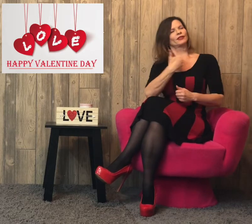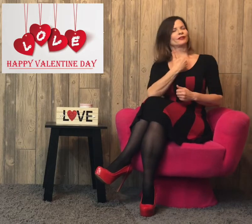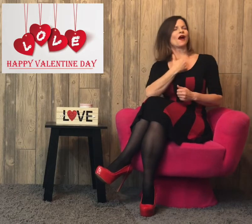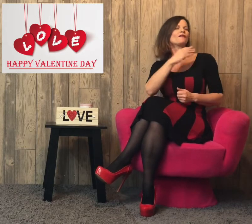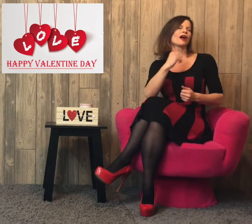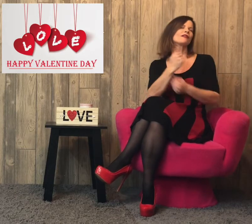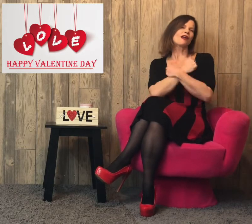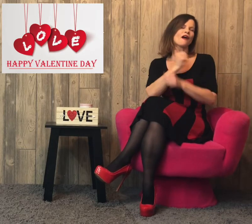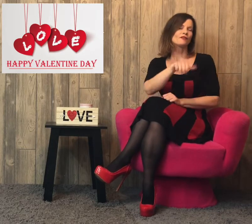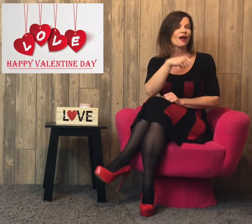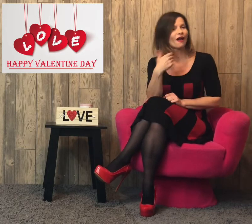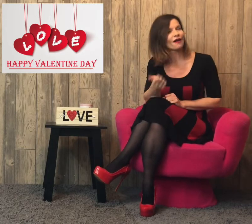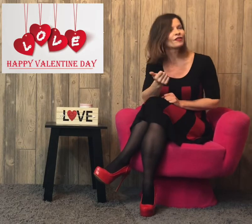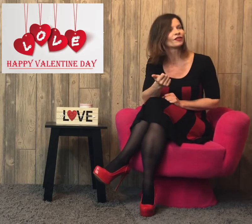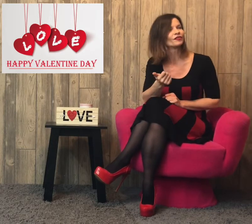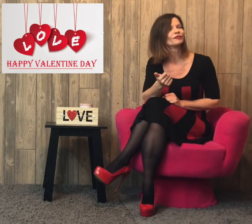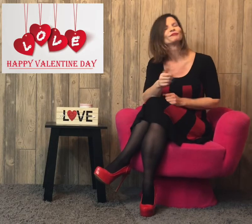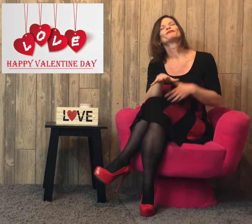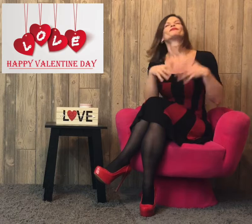Love yourself, and love others.